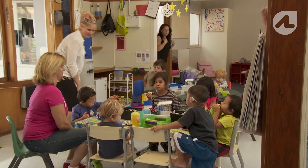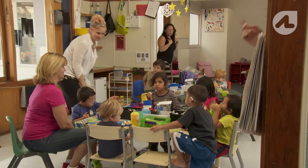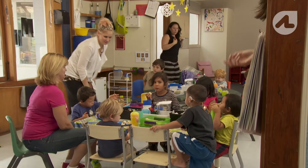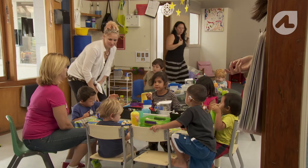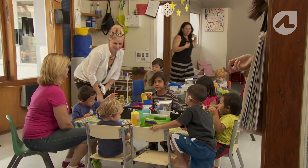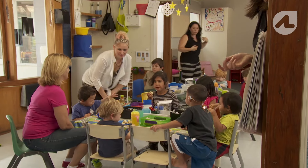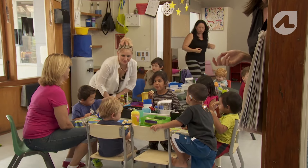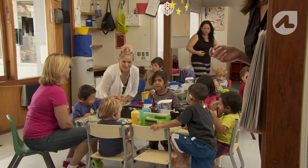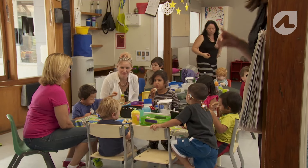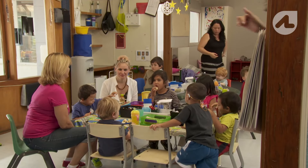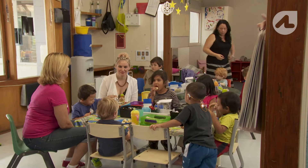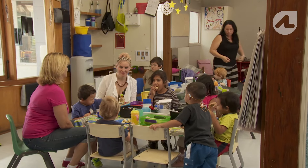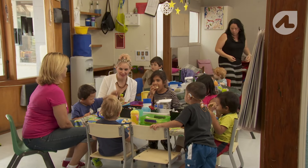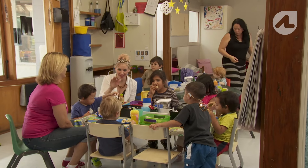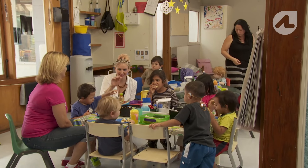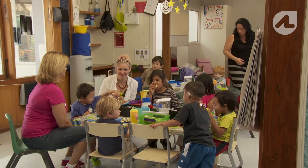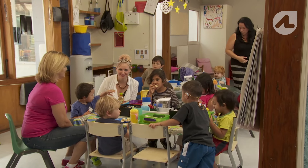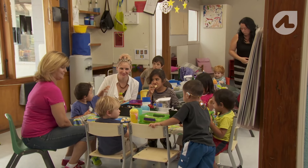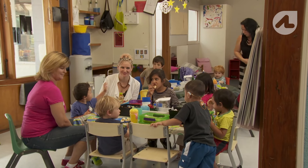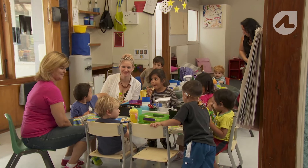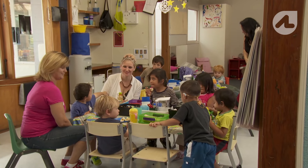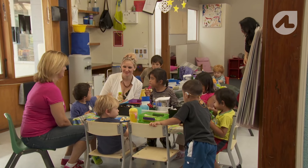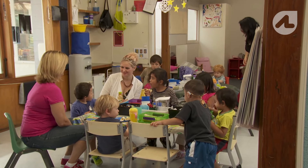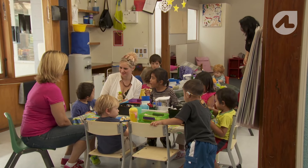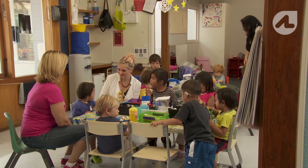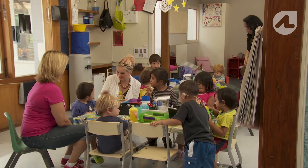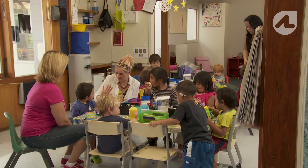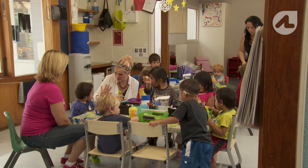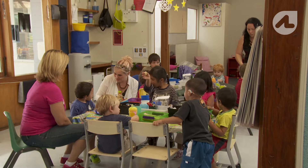Great. Hello.